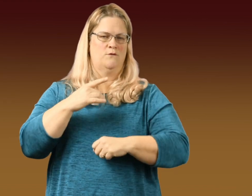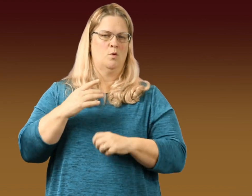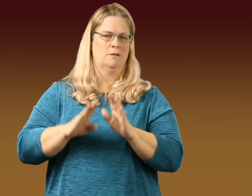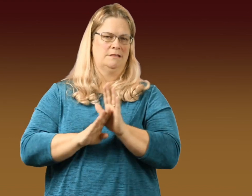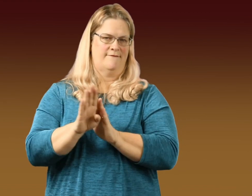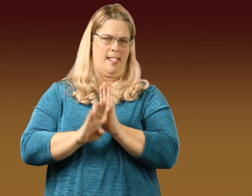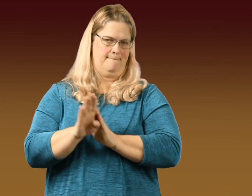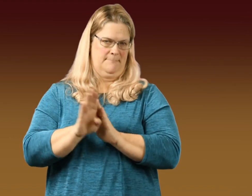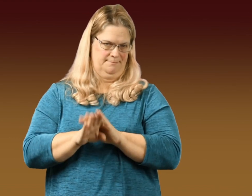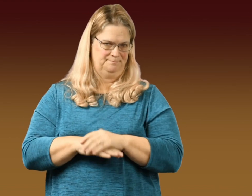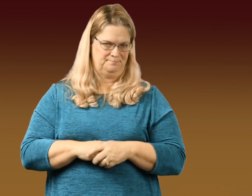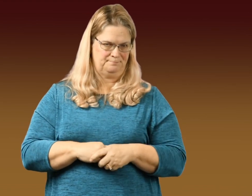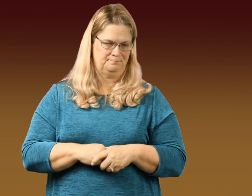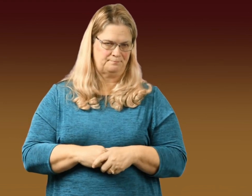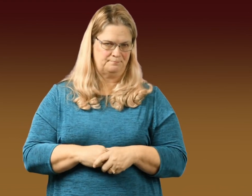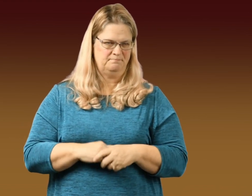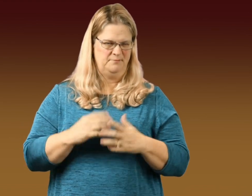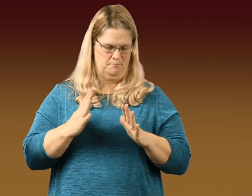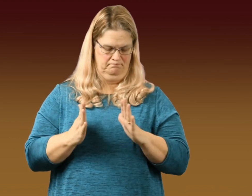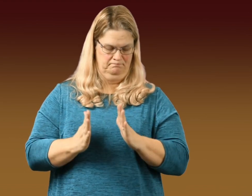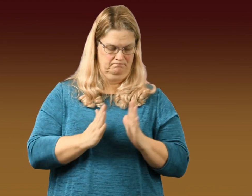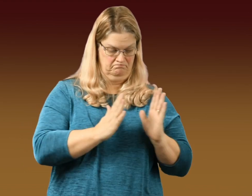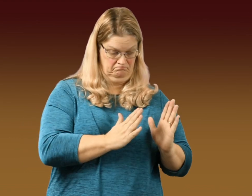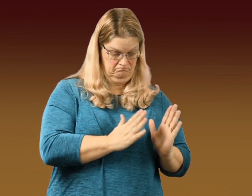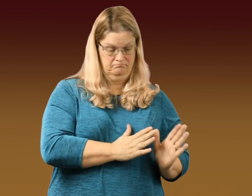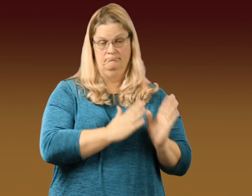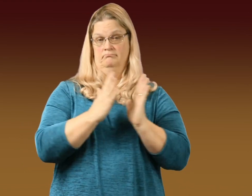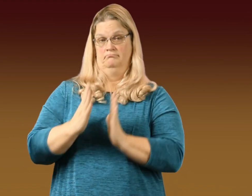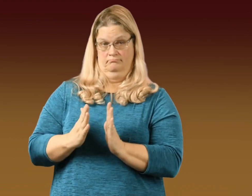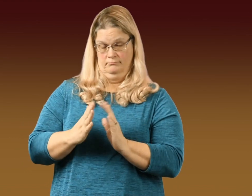So this sense of safety provides a strong foundation in development.